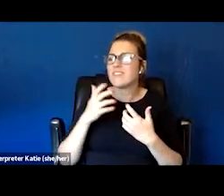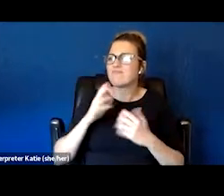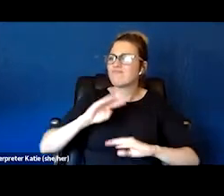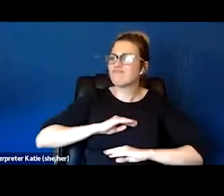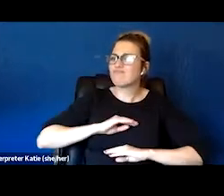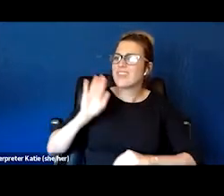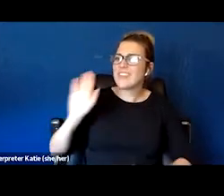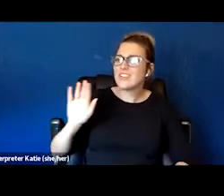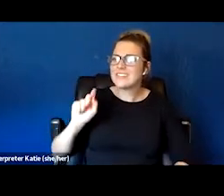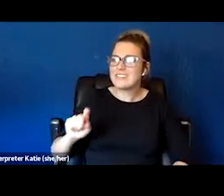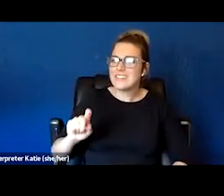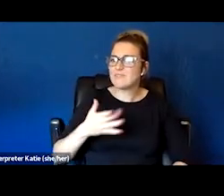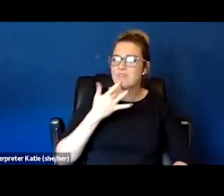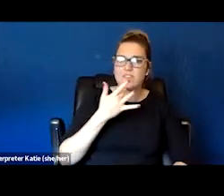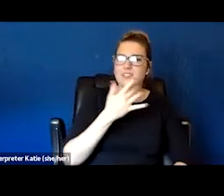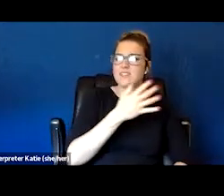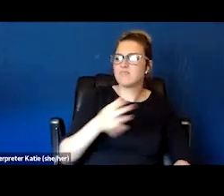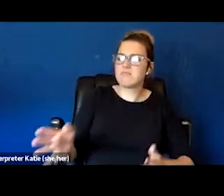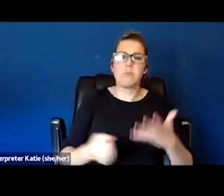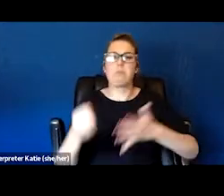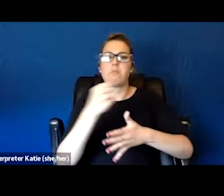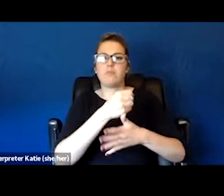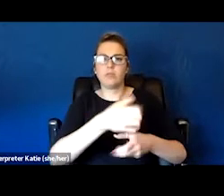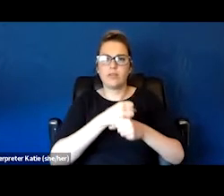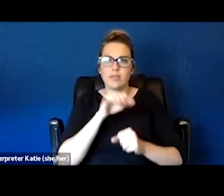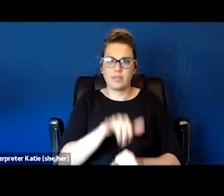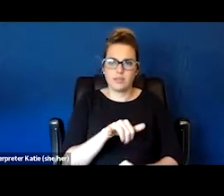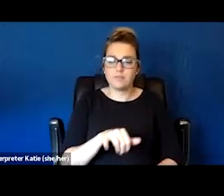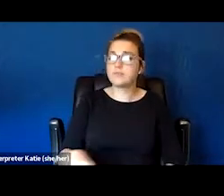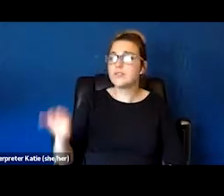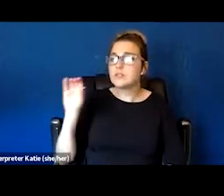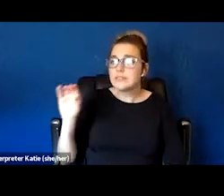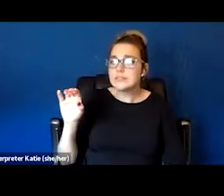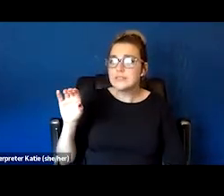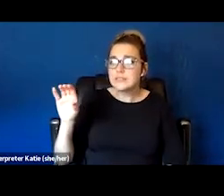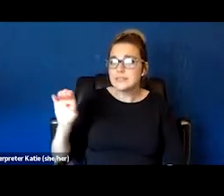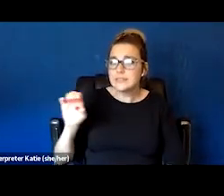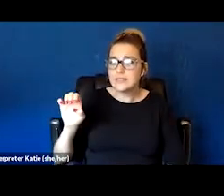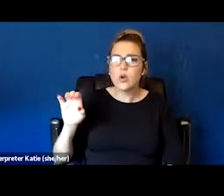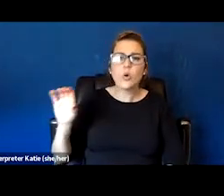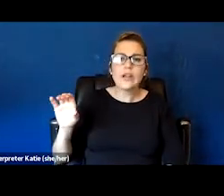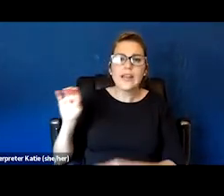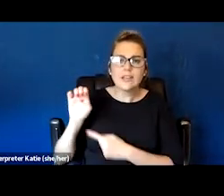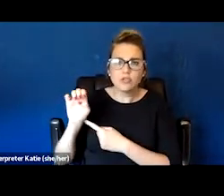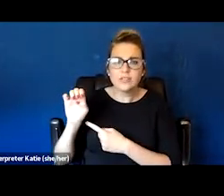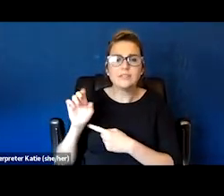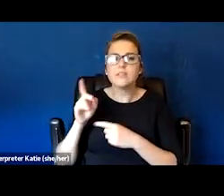And then really the primary focus or the primary purpose, excuse me, of Coordinated Entry is to allocate what we know are always limited,